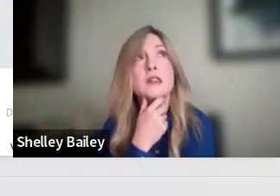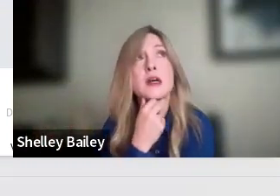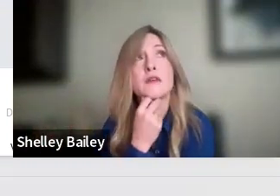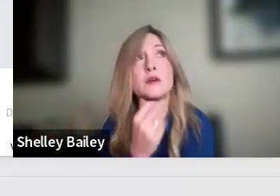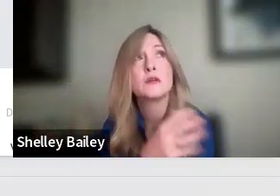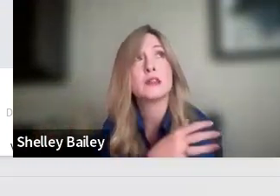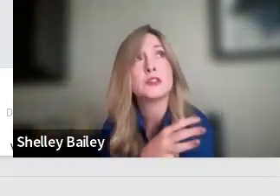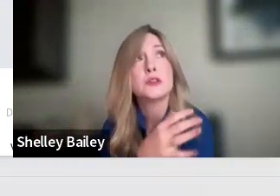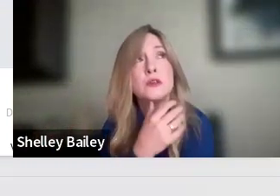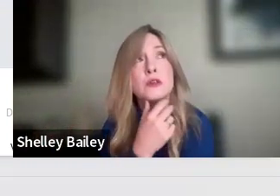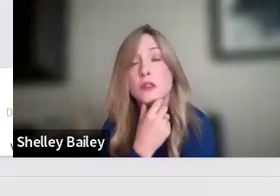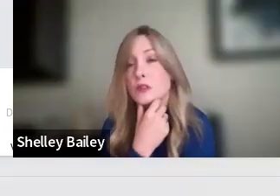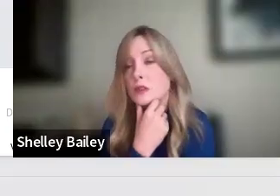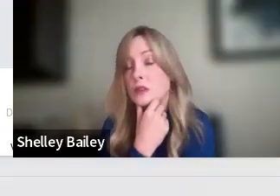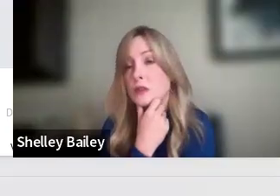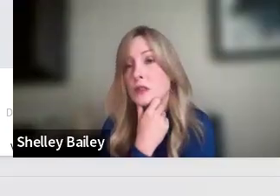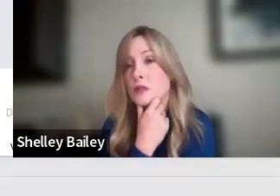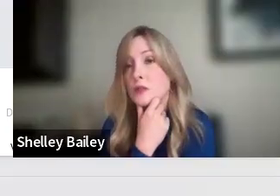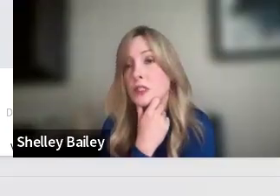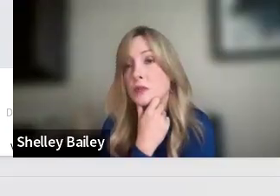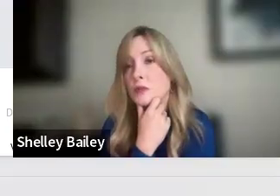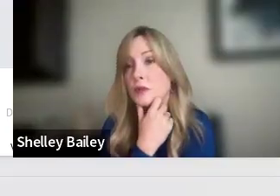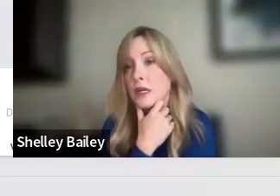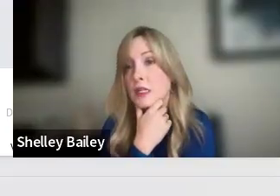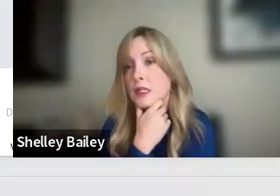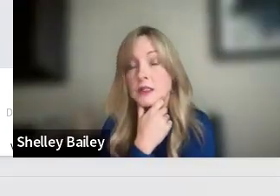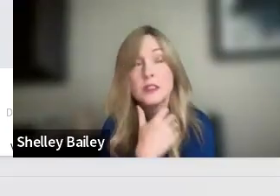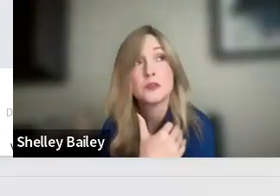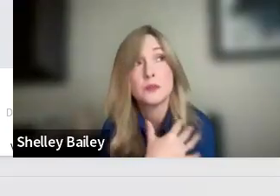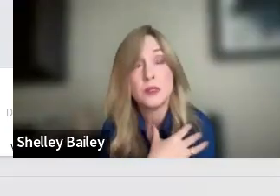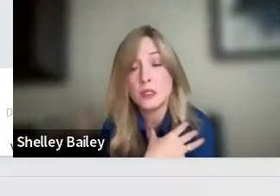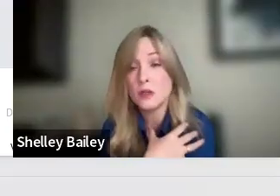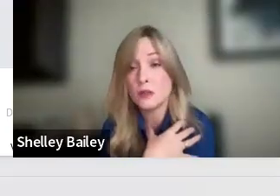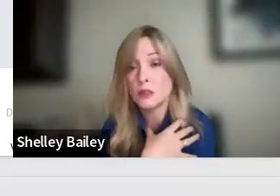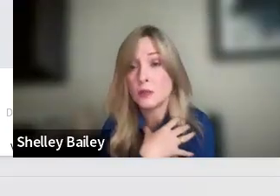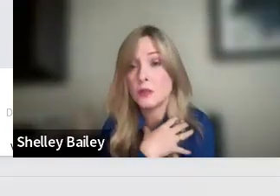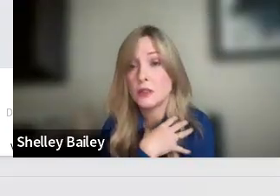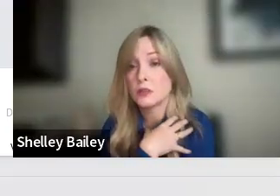least I felt last year the the information we provided at least for me on therapeutic